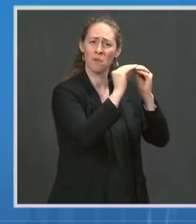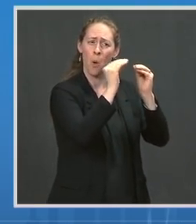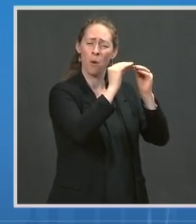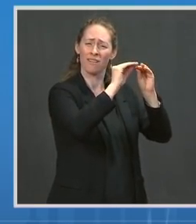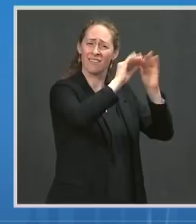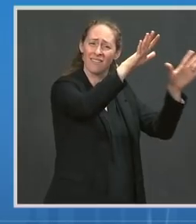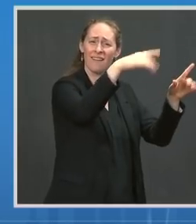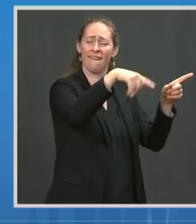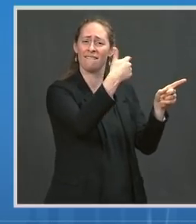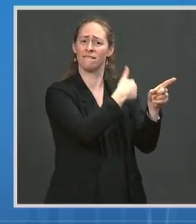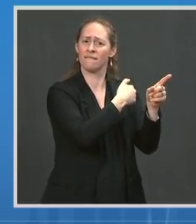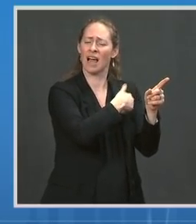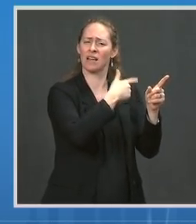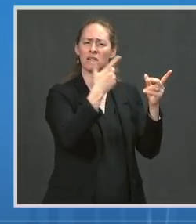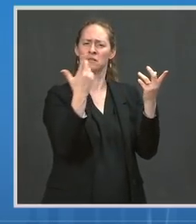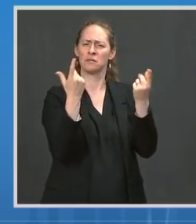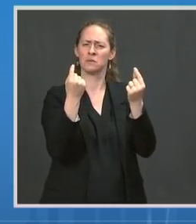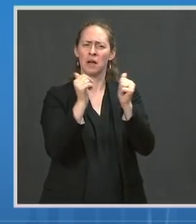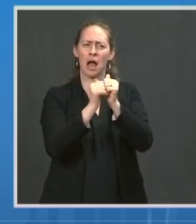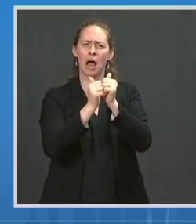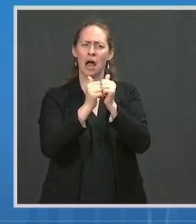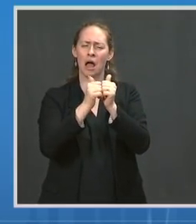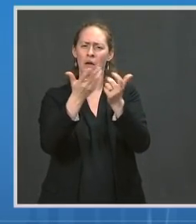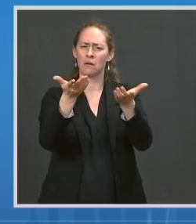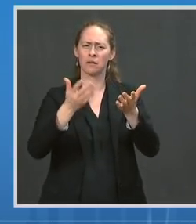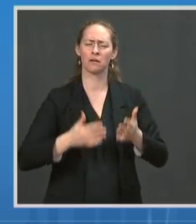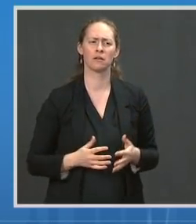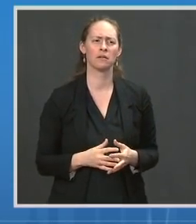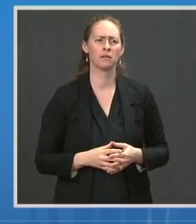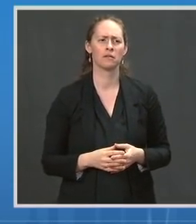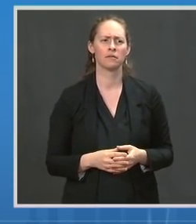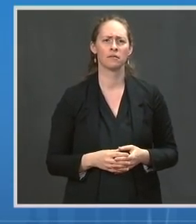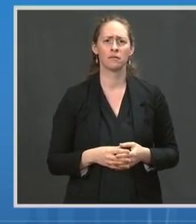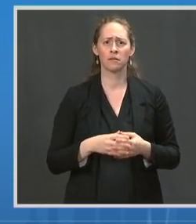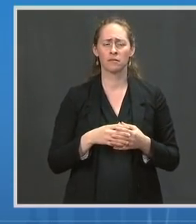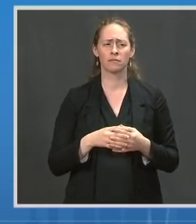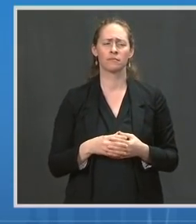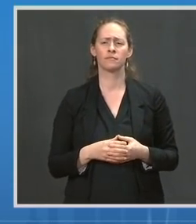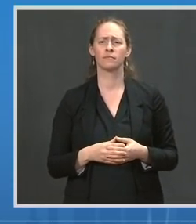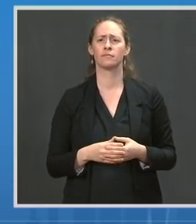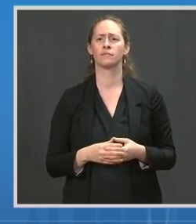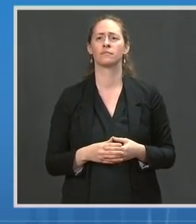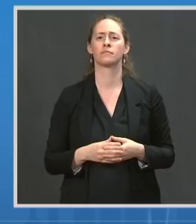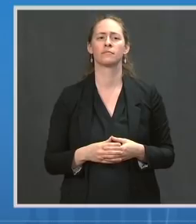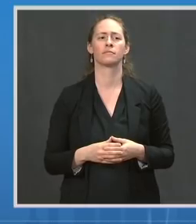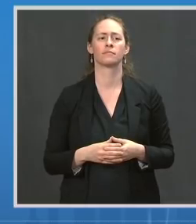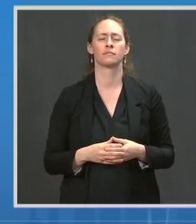And, Dr. Walensky, Dr. Murthy, you're welcome to add if you have additional pieces. Dr. Fauci: Sure.